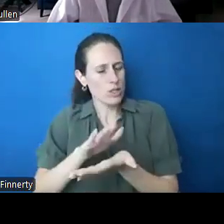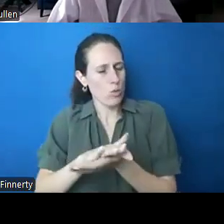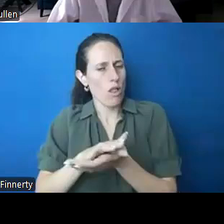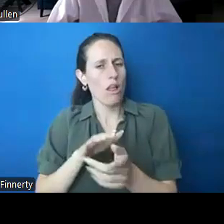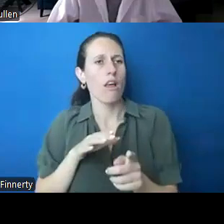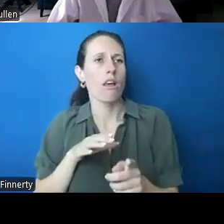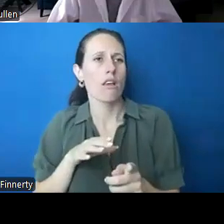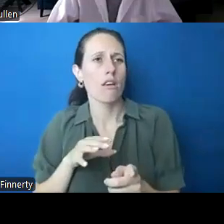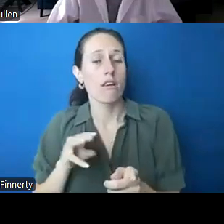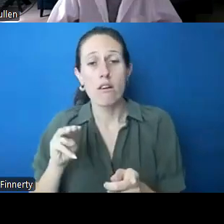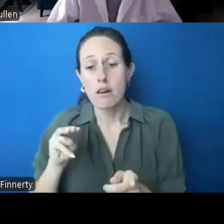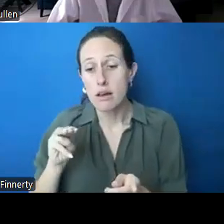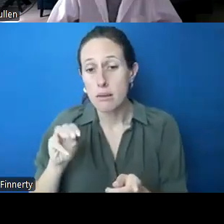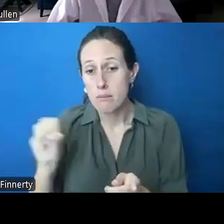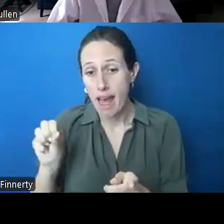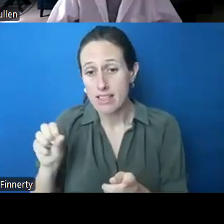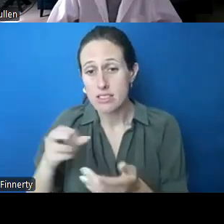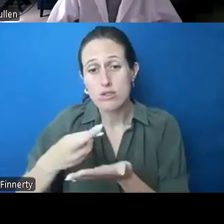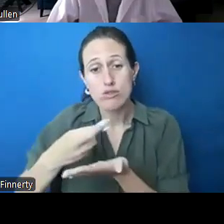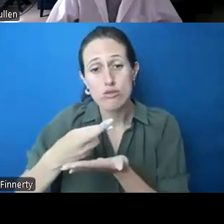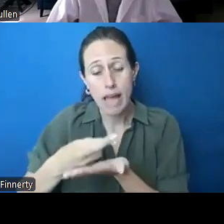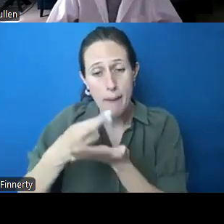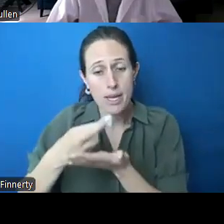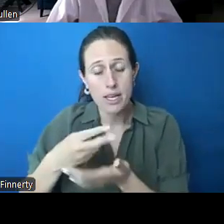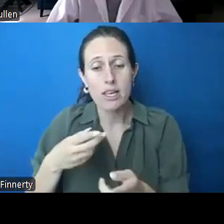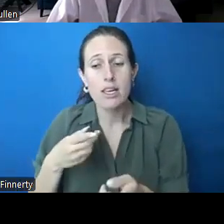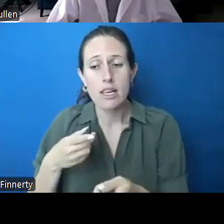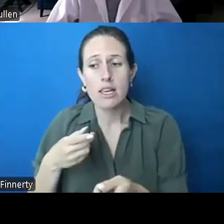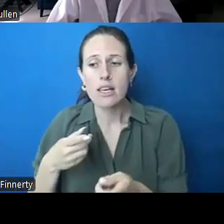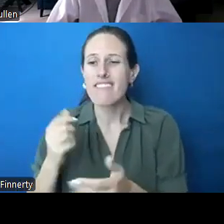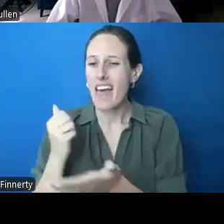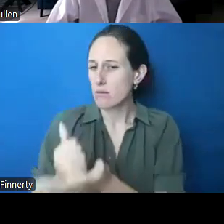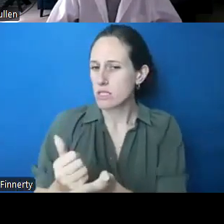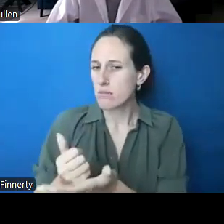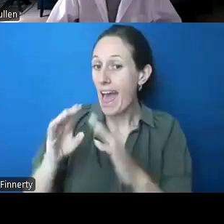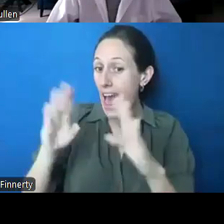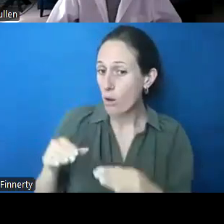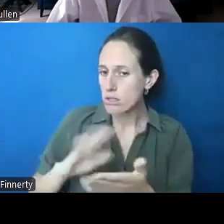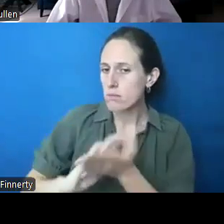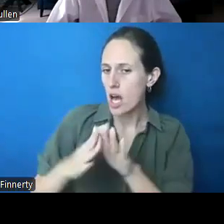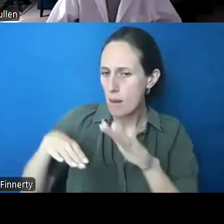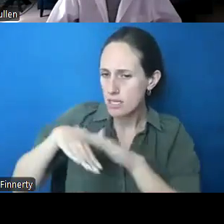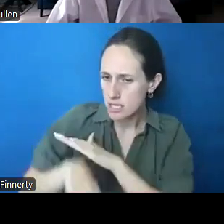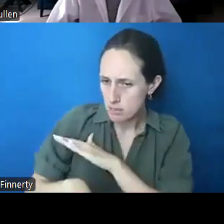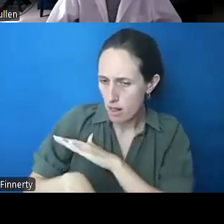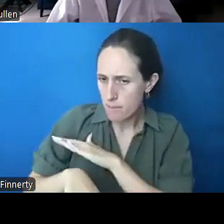though MassRehab had helped make my home accessible, at the the time, I didn't really have